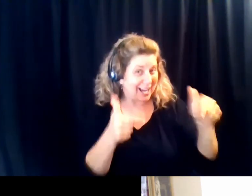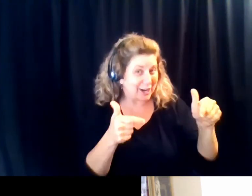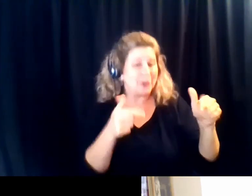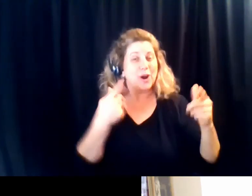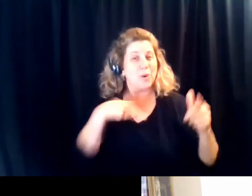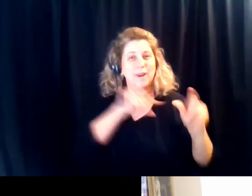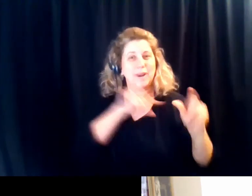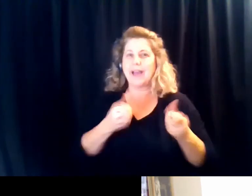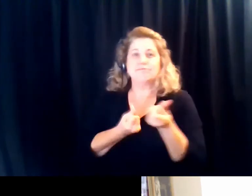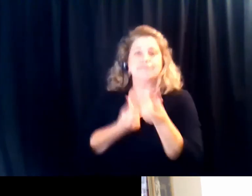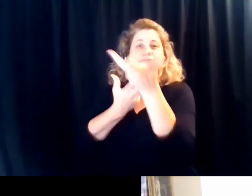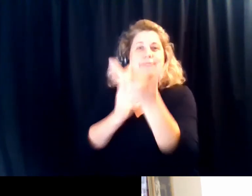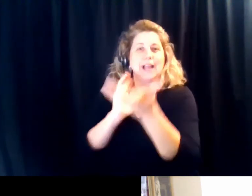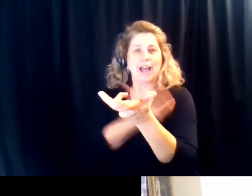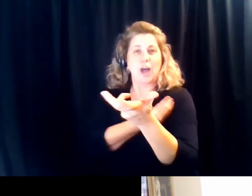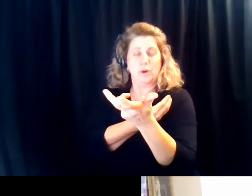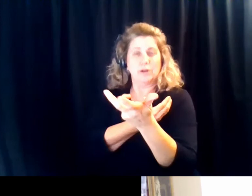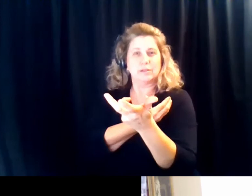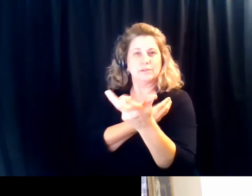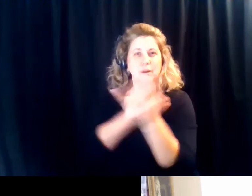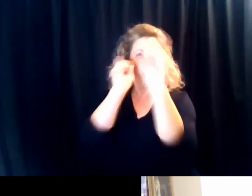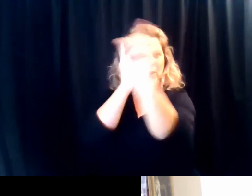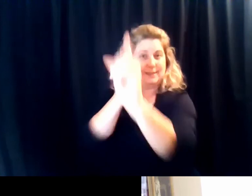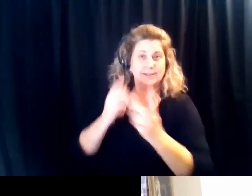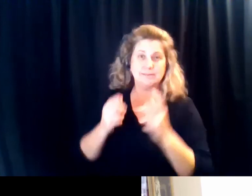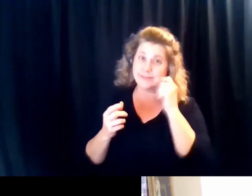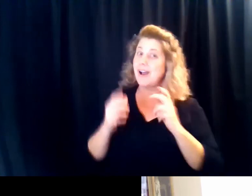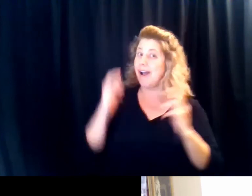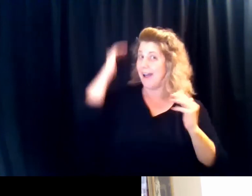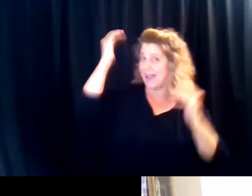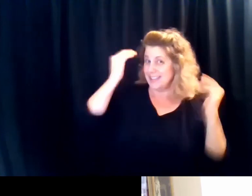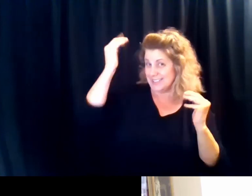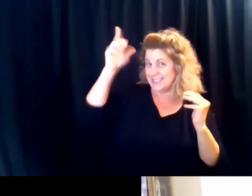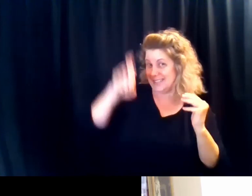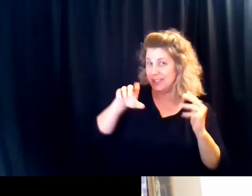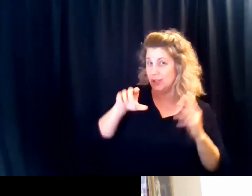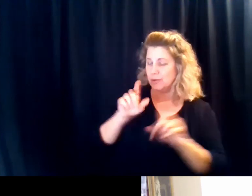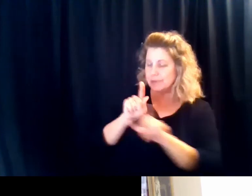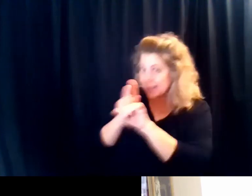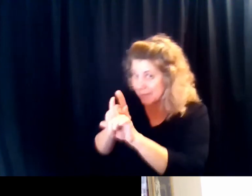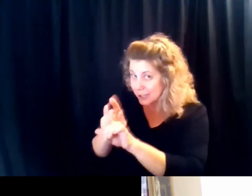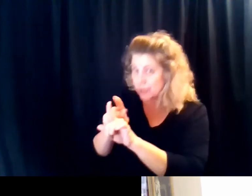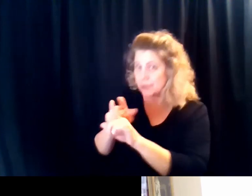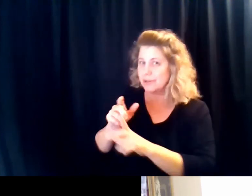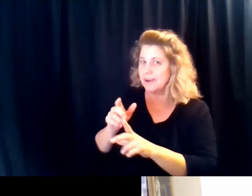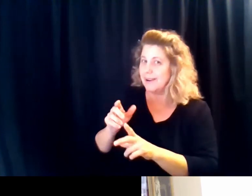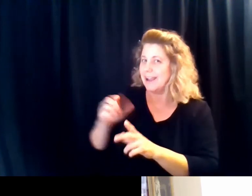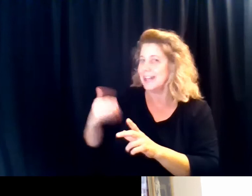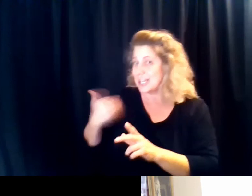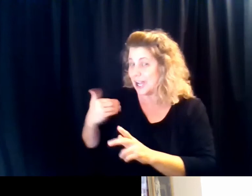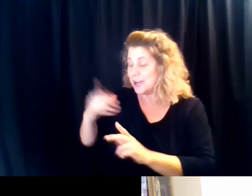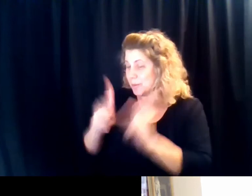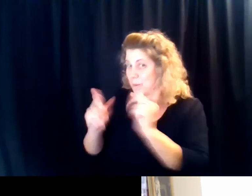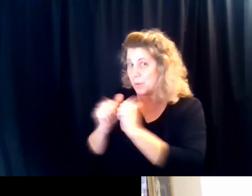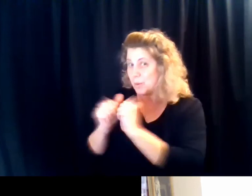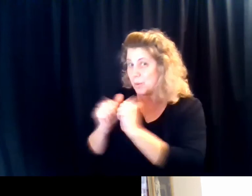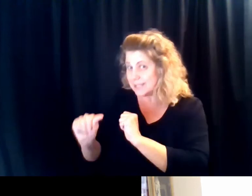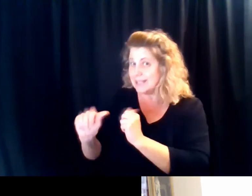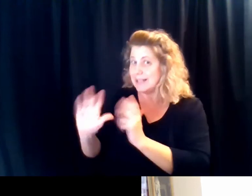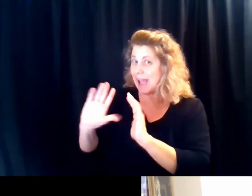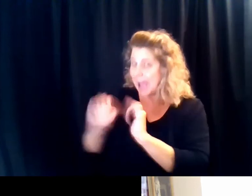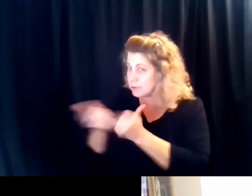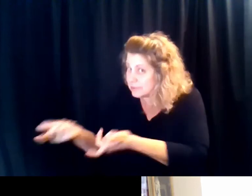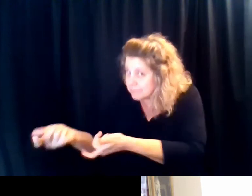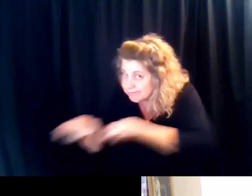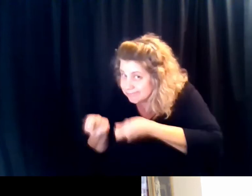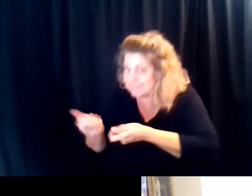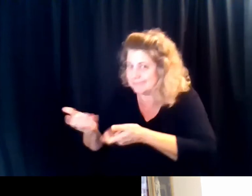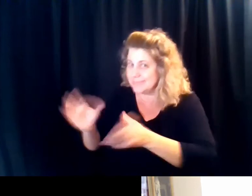Heather Dibblee: You mentioned throughout the conversation of being around people with disabilities and supporting yourself, what has been the most impactful way for you to find those people